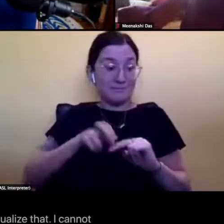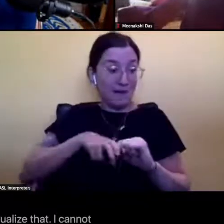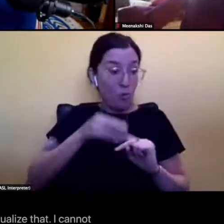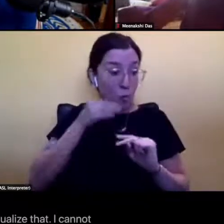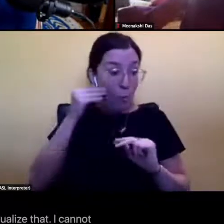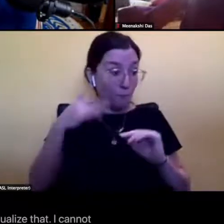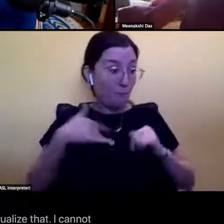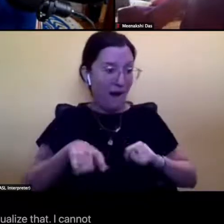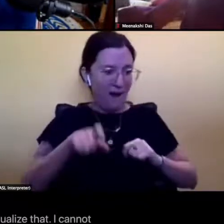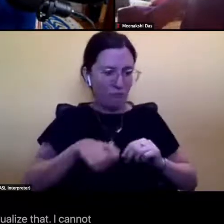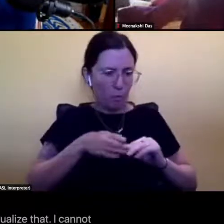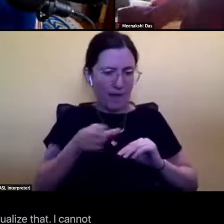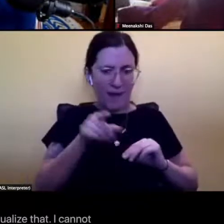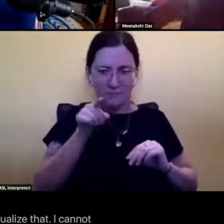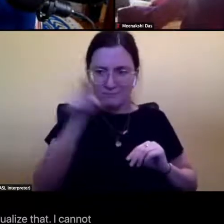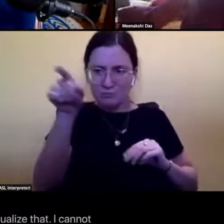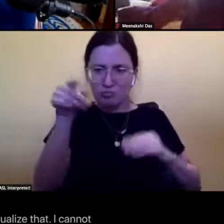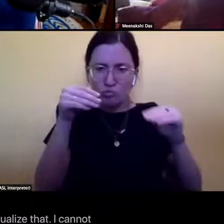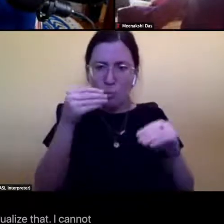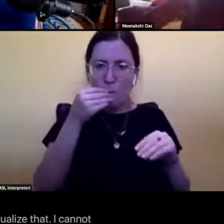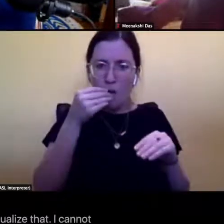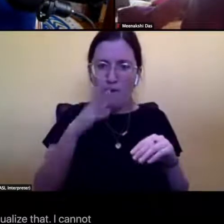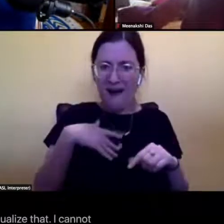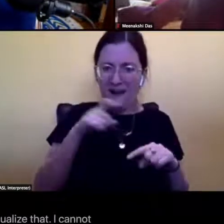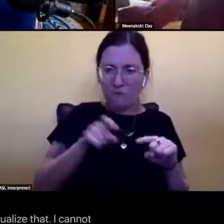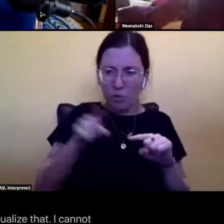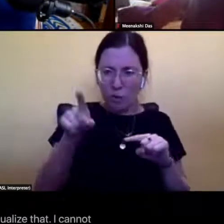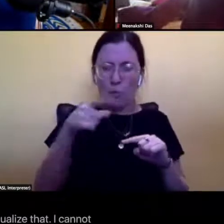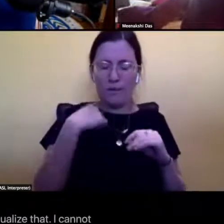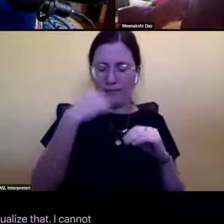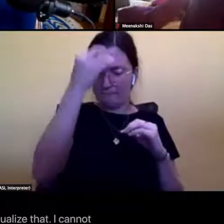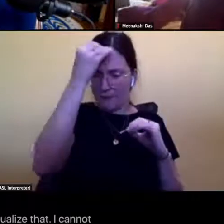instance and going down to the local supermarket, I think it through my mind and that process of